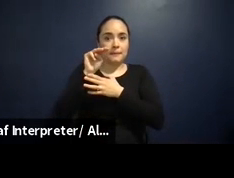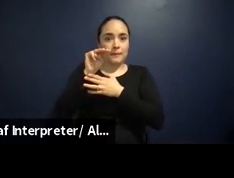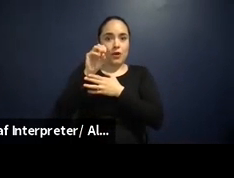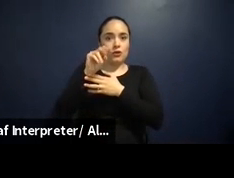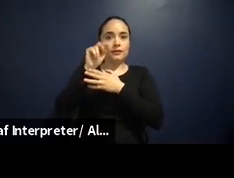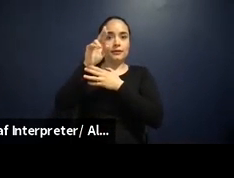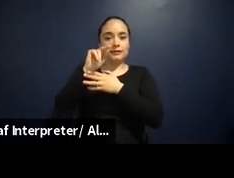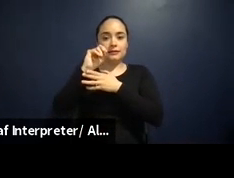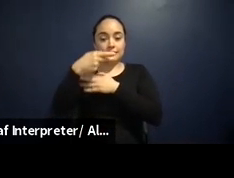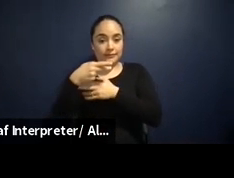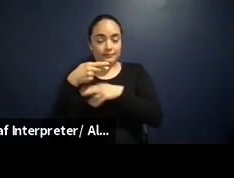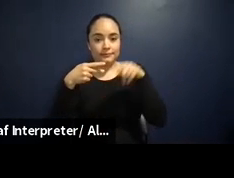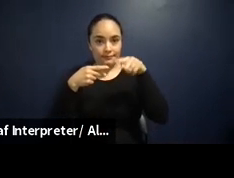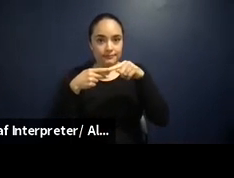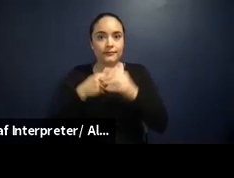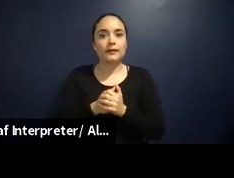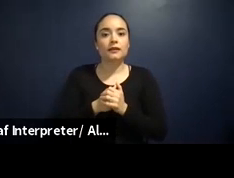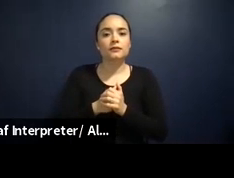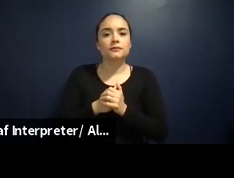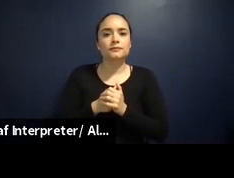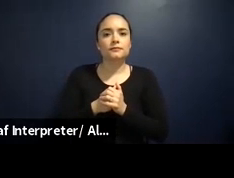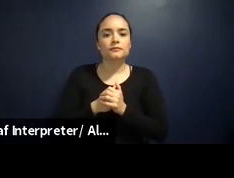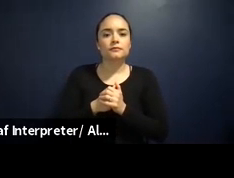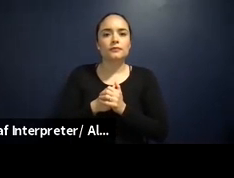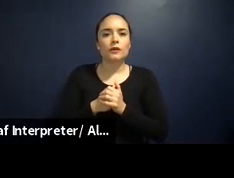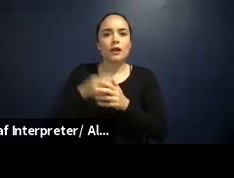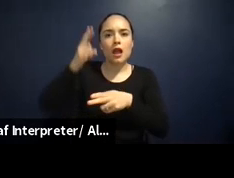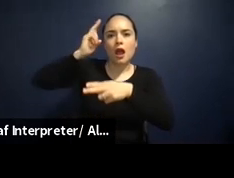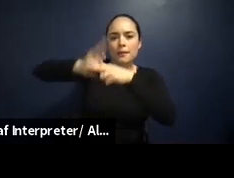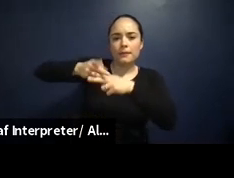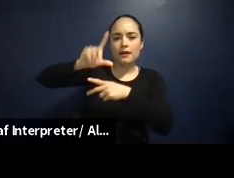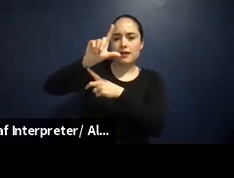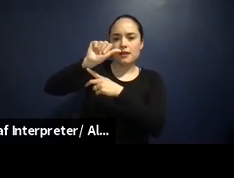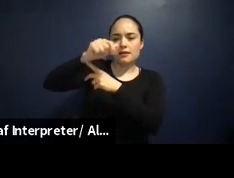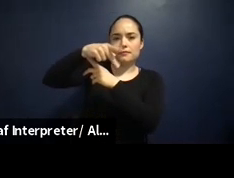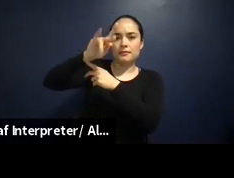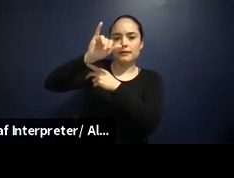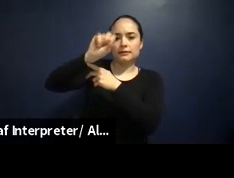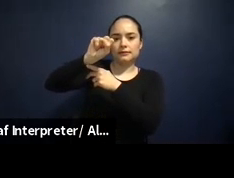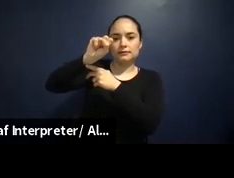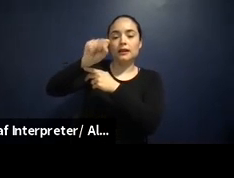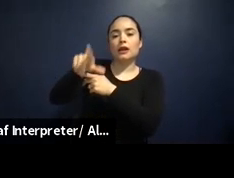lapis lazuli, so do you want to talk about this one? [Kim]: Sure. So, I mean, this is such a striking sample.